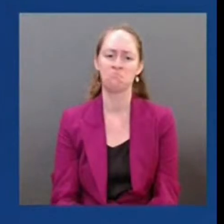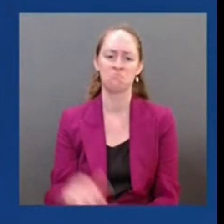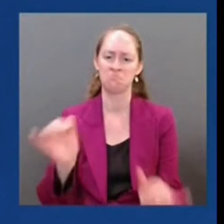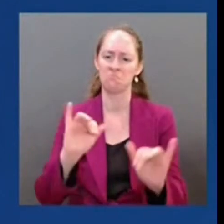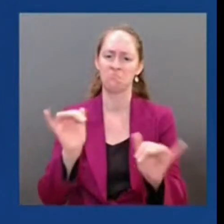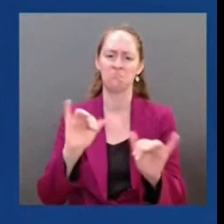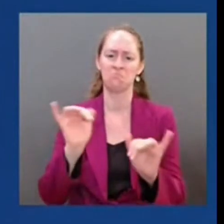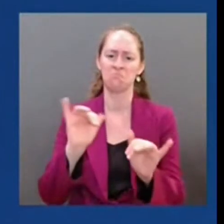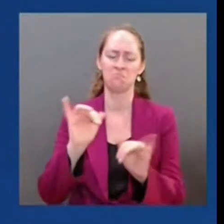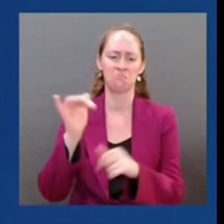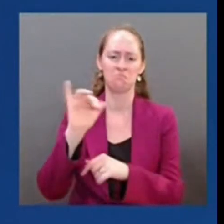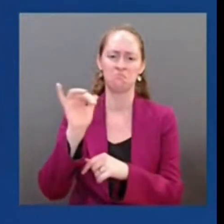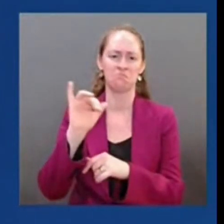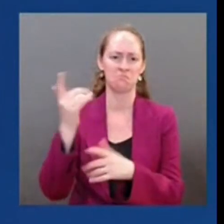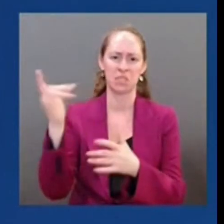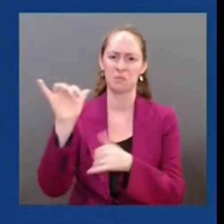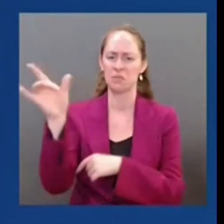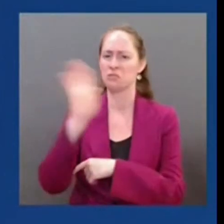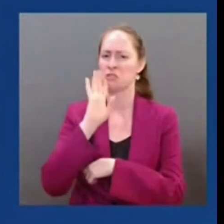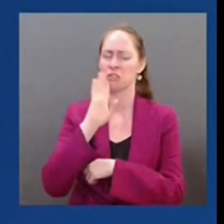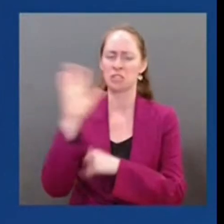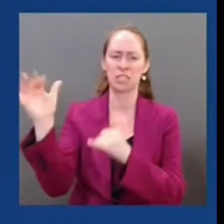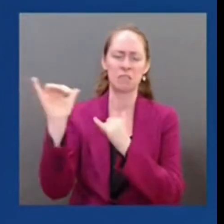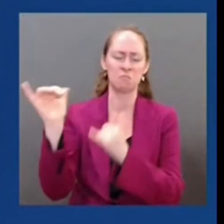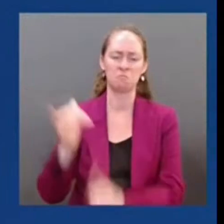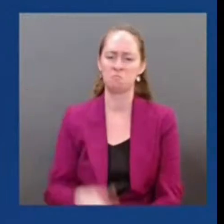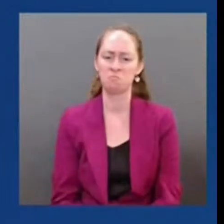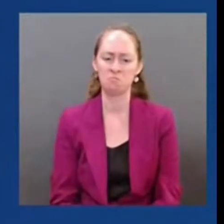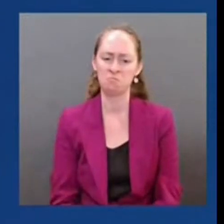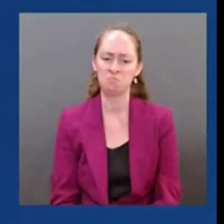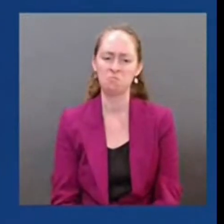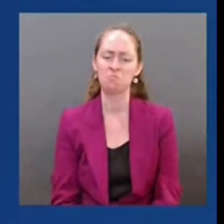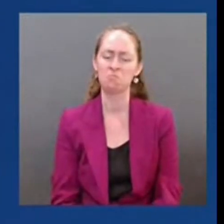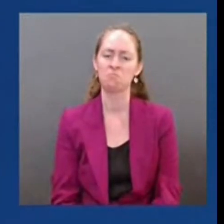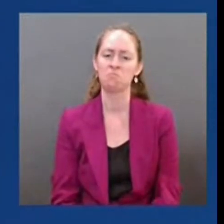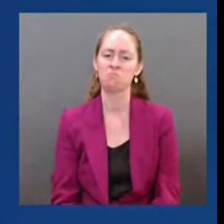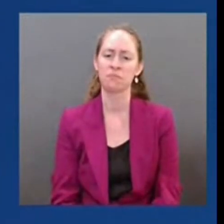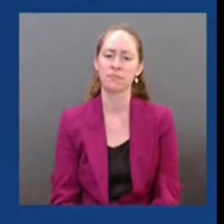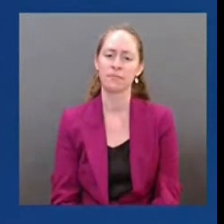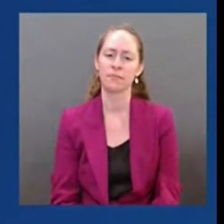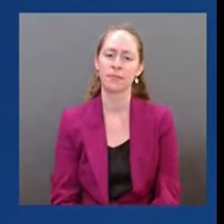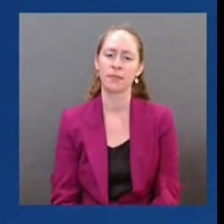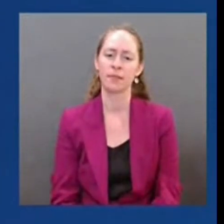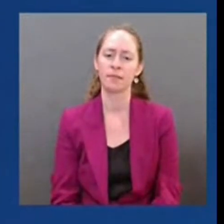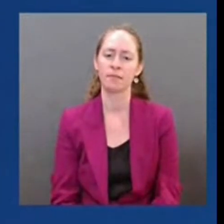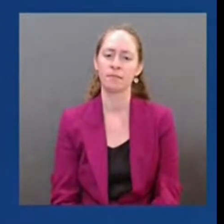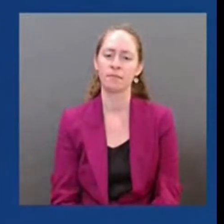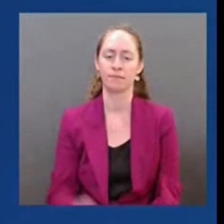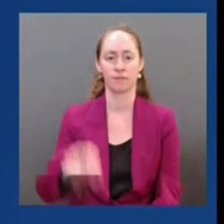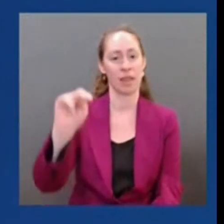NO. ACTUALLY NOT JUST. JUST CONFIRMING RACHEL MENTIONED.